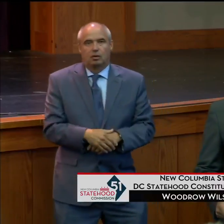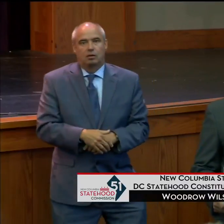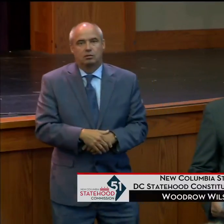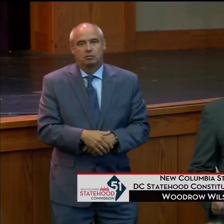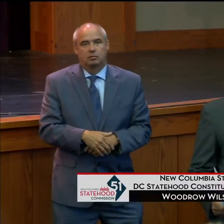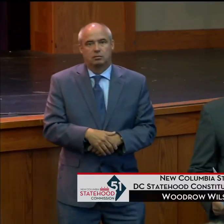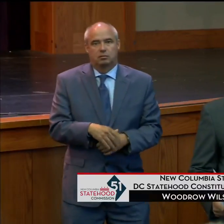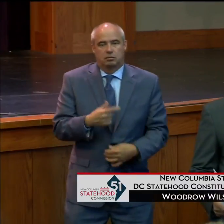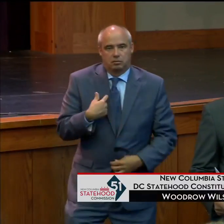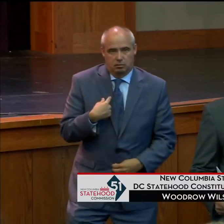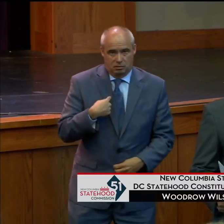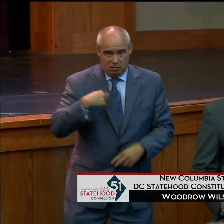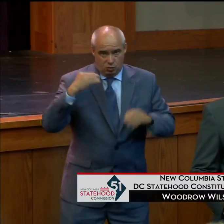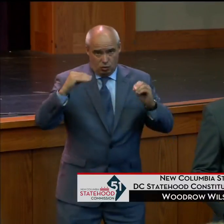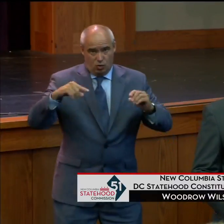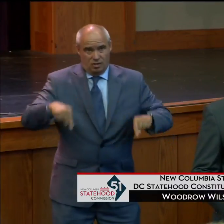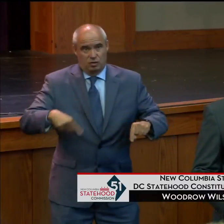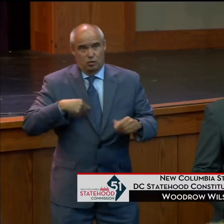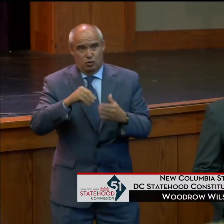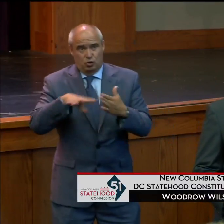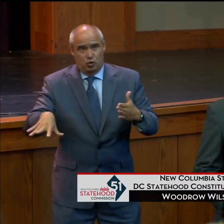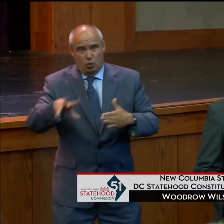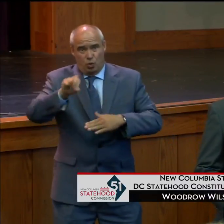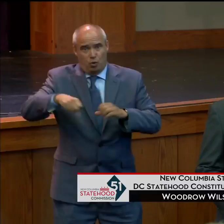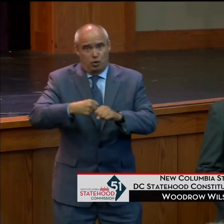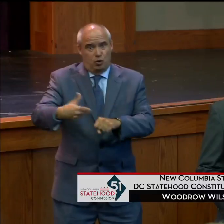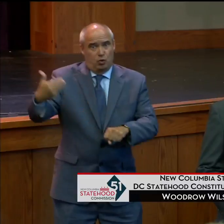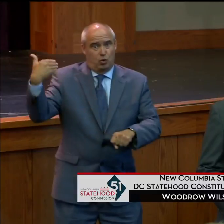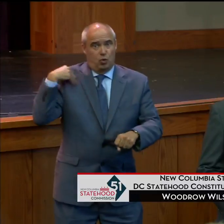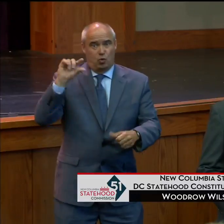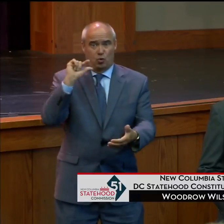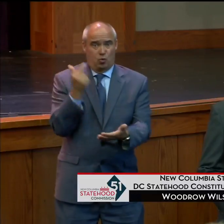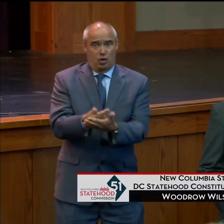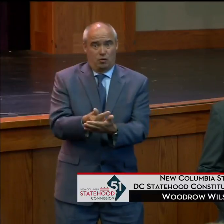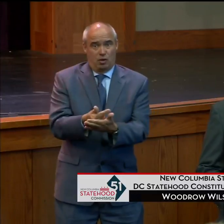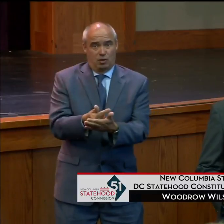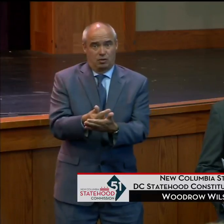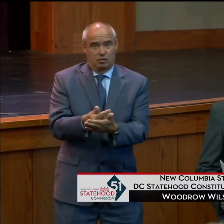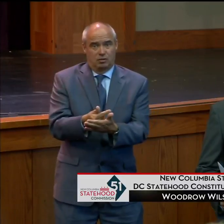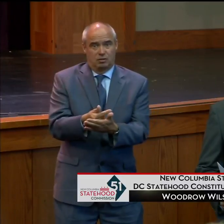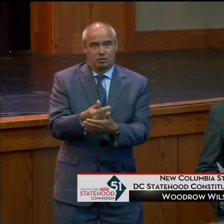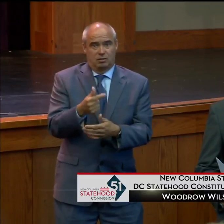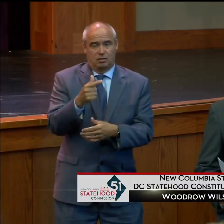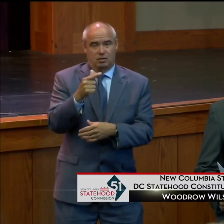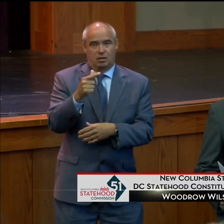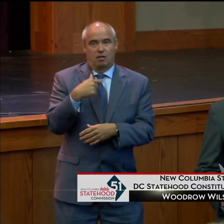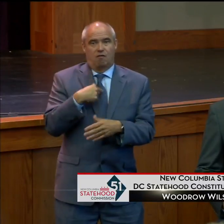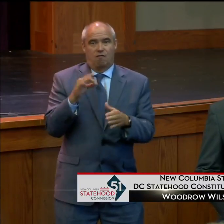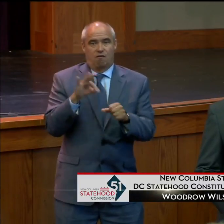I WAS TAUGHT IN THIS VERY BUILDING 30 YEARS AGO, AND MISS GARCIA'S U.S. GOVERNMENT CLASS THAT VOTING IS A RESPONSIBILITY